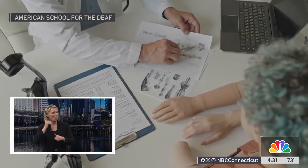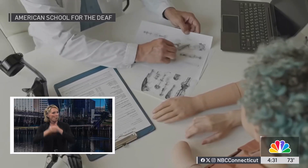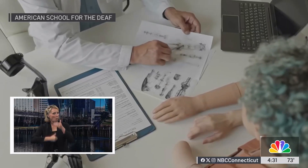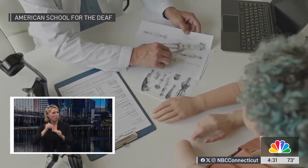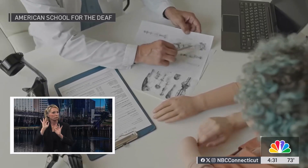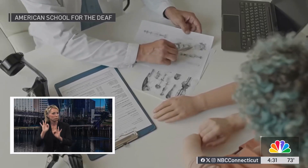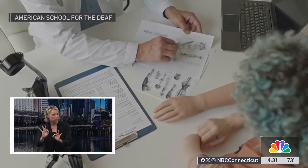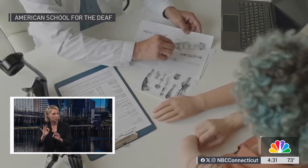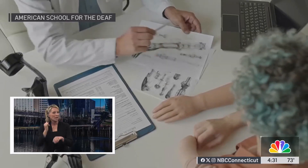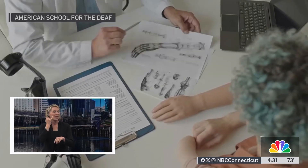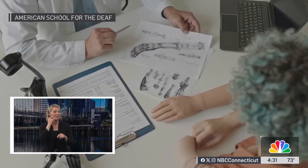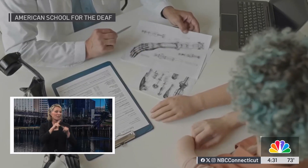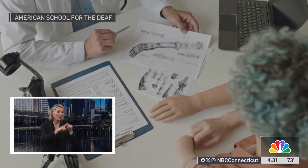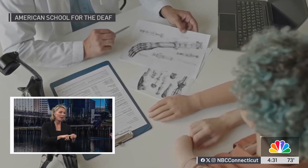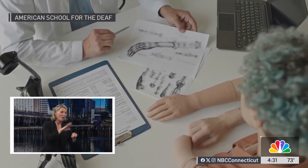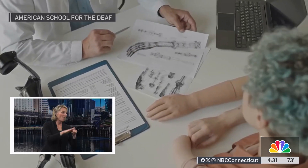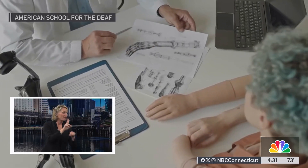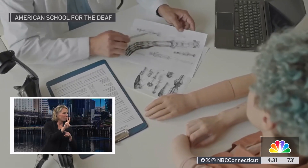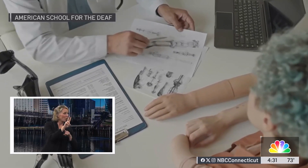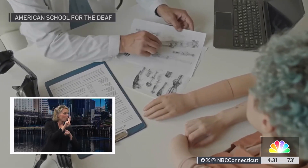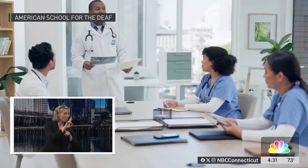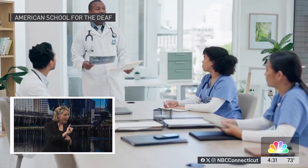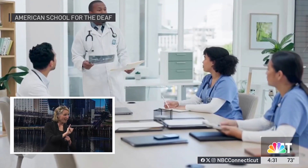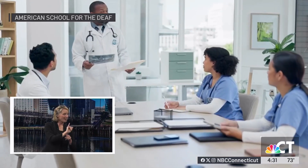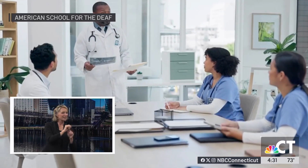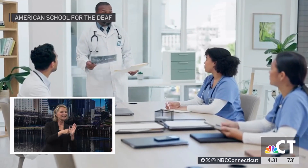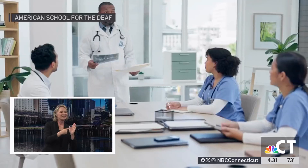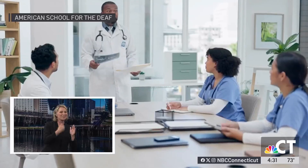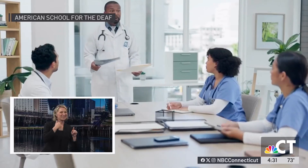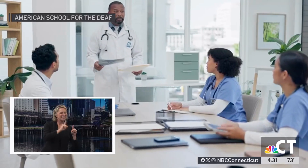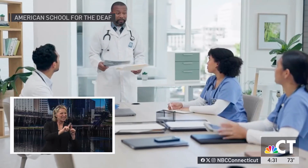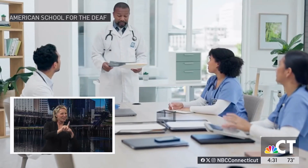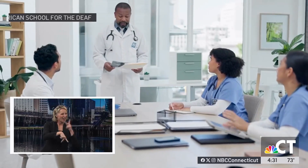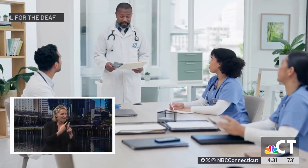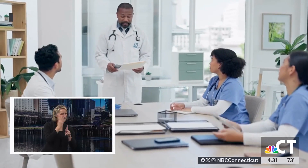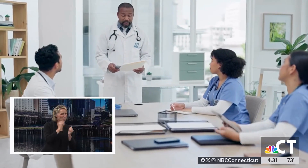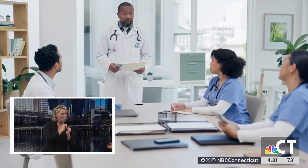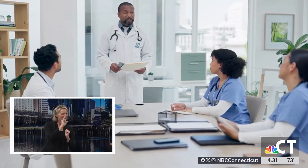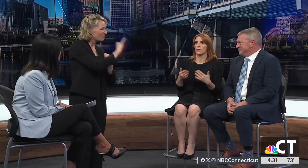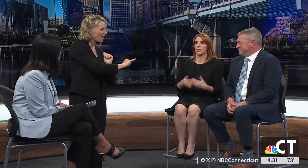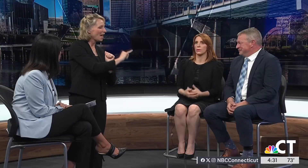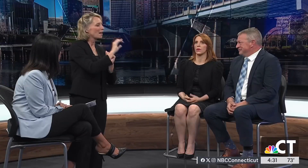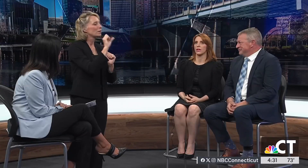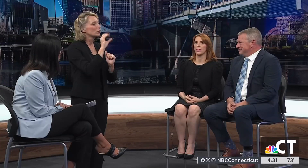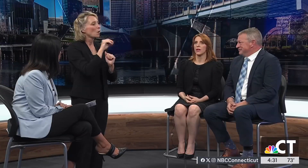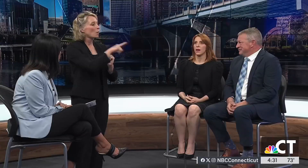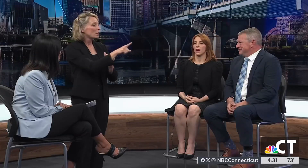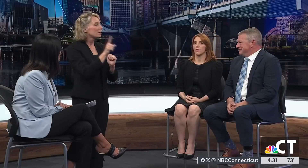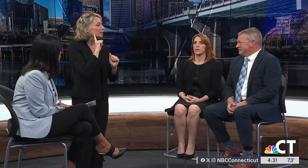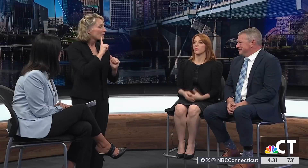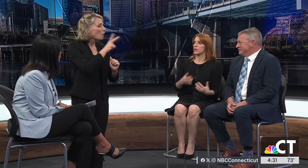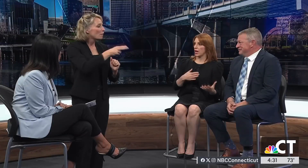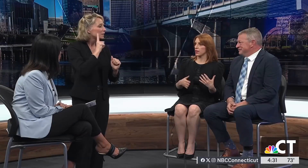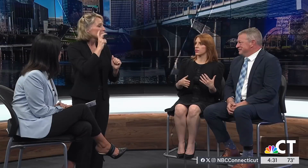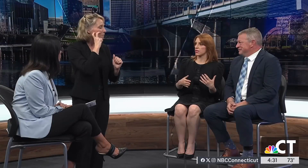perspective. If they have their live interpreter for the whole experience, it can go really well. If you're using video,